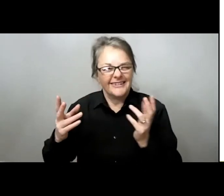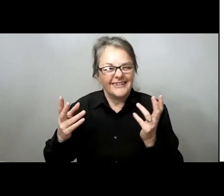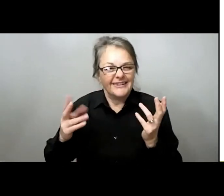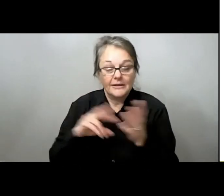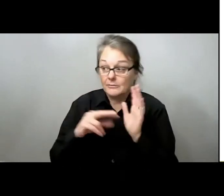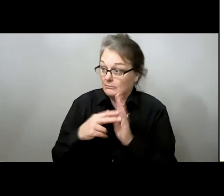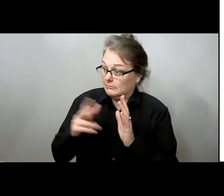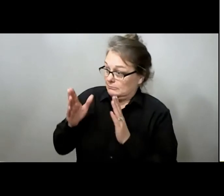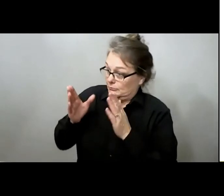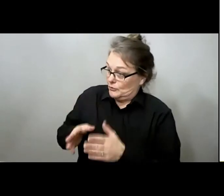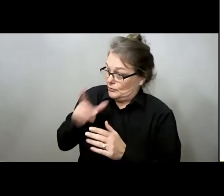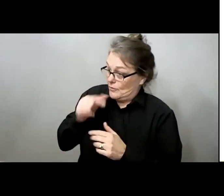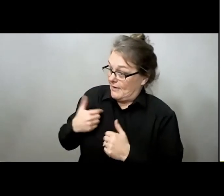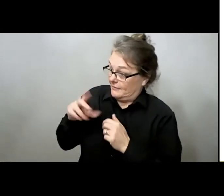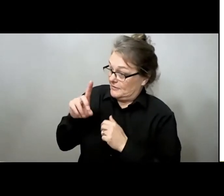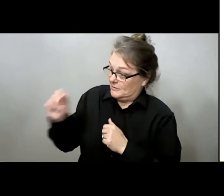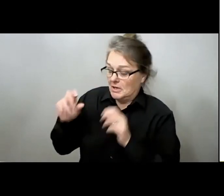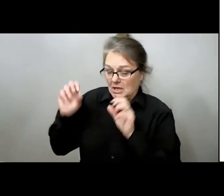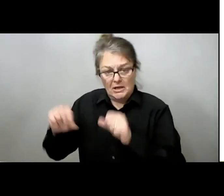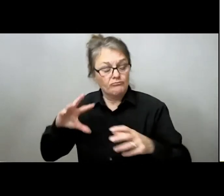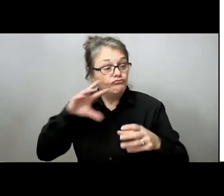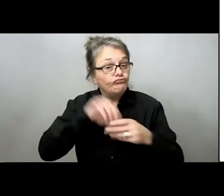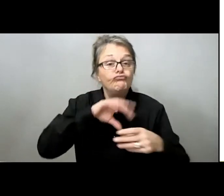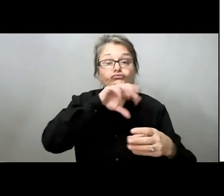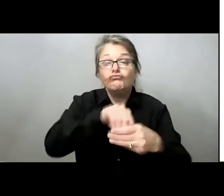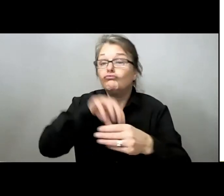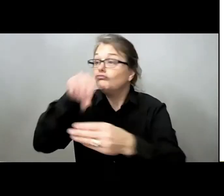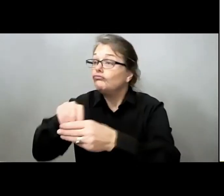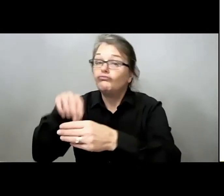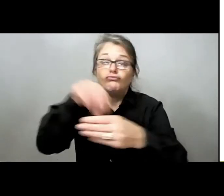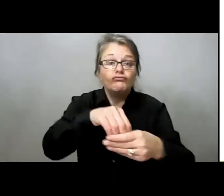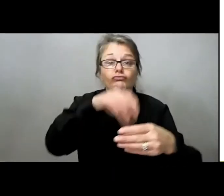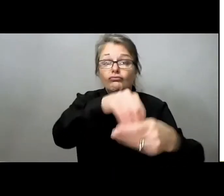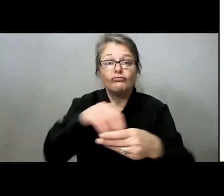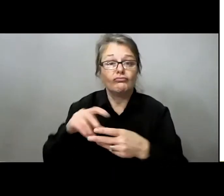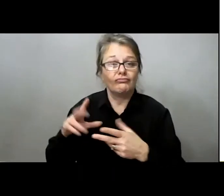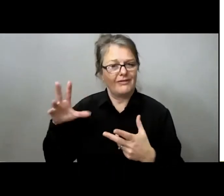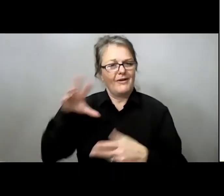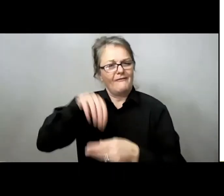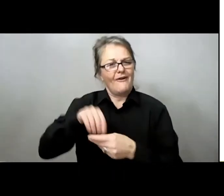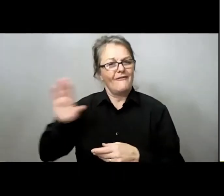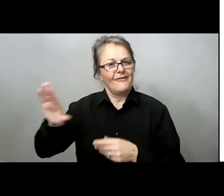SO THAT PEOPLE WITH DISABILITIES CAN PARTICIPATE MORE FULLY IN THEIR COMMUNITIES.